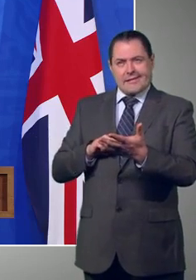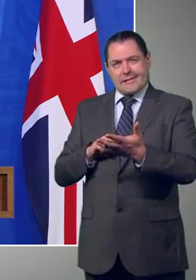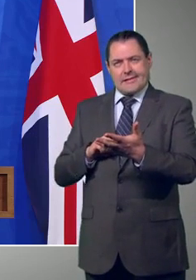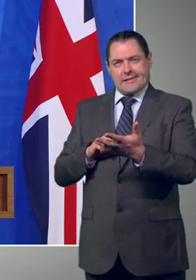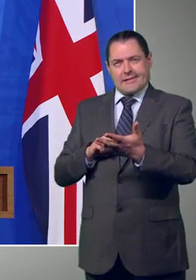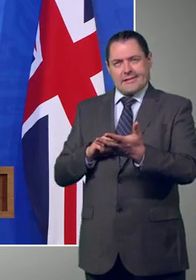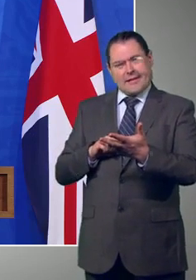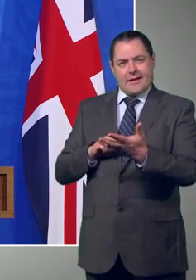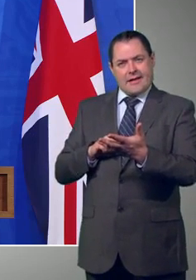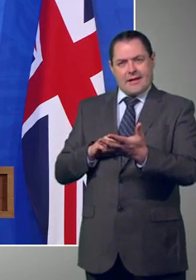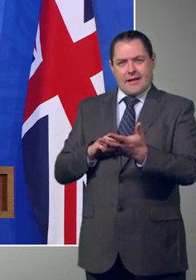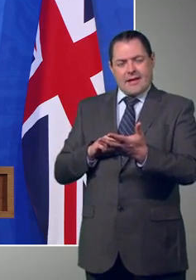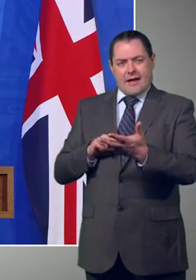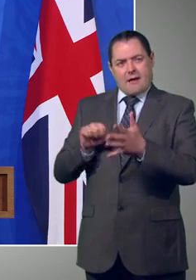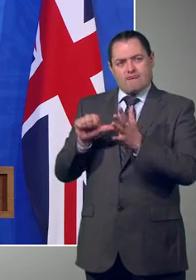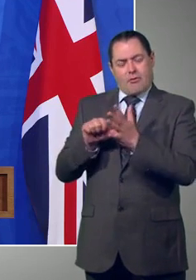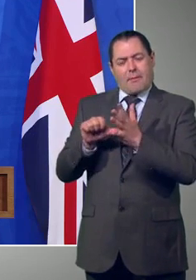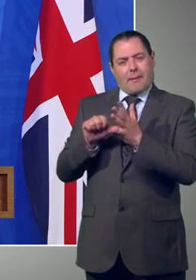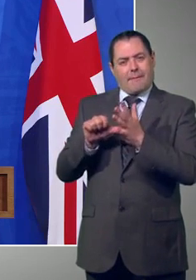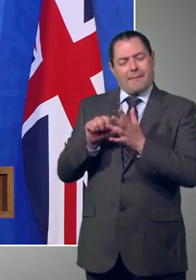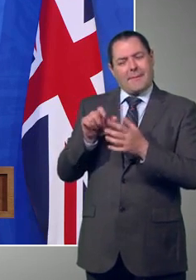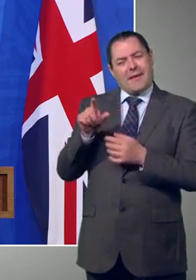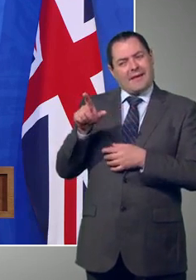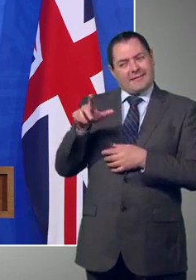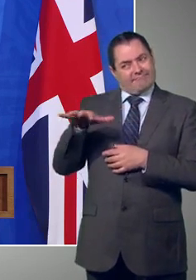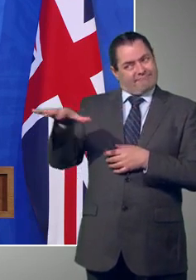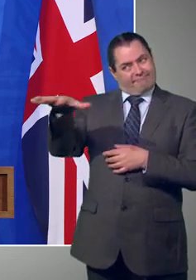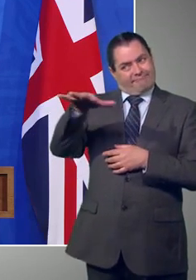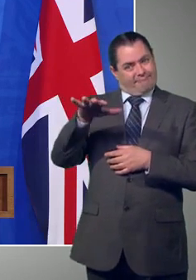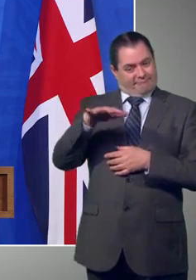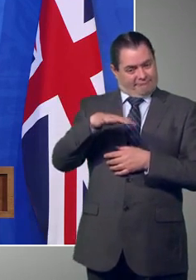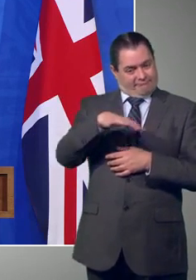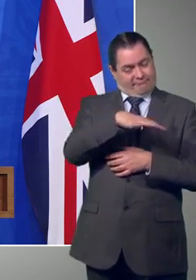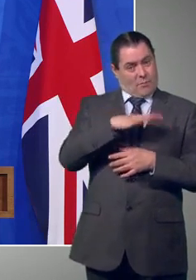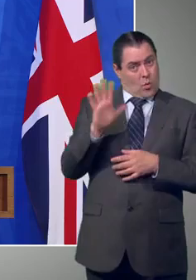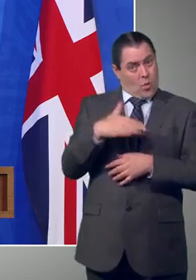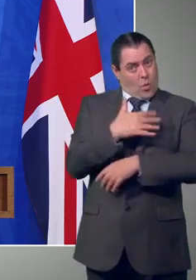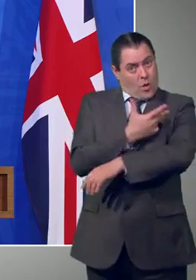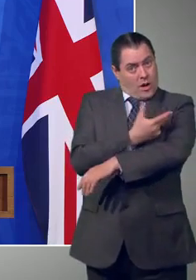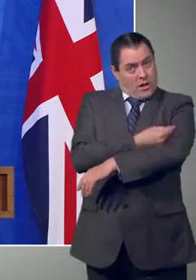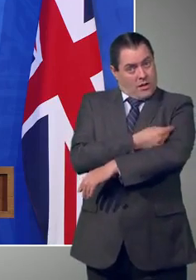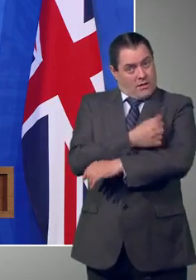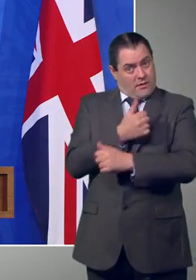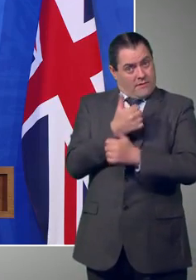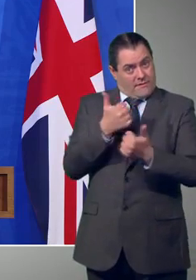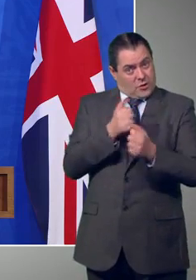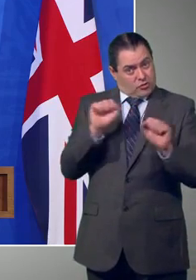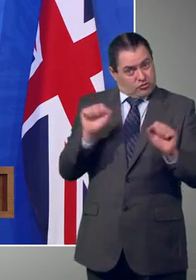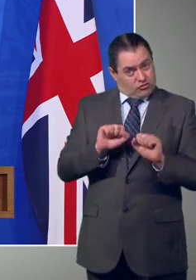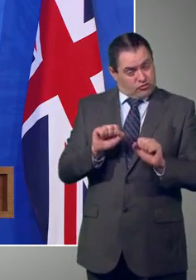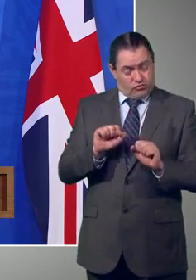vaccinated of course and not all adults have been offered